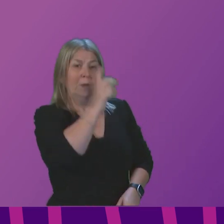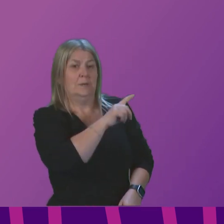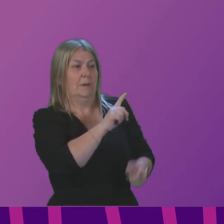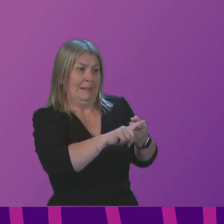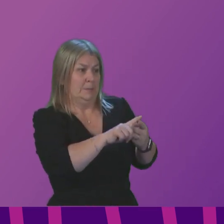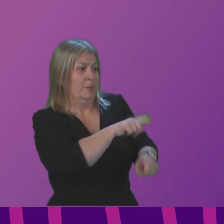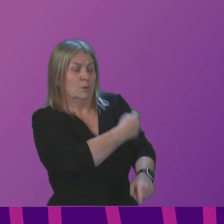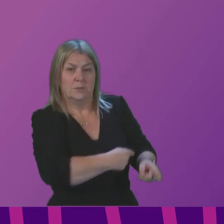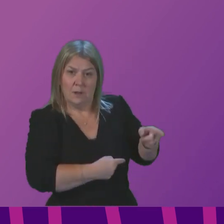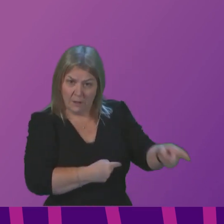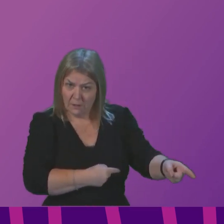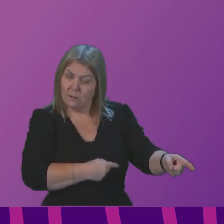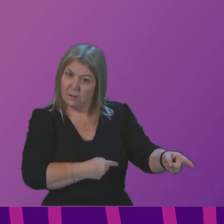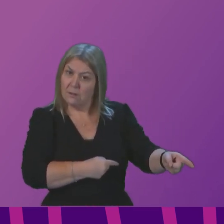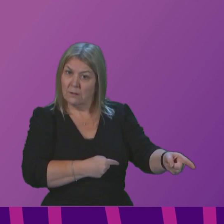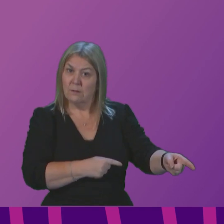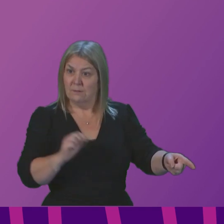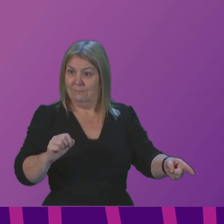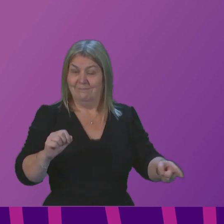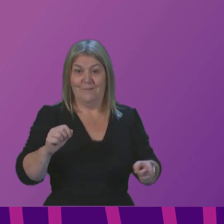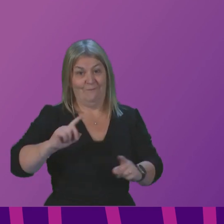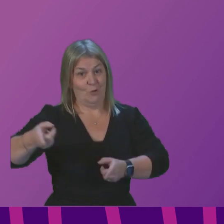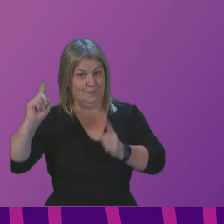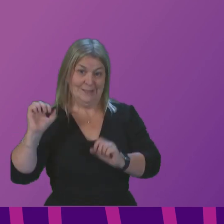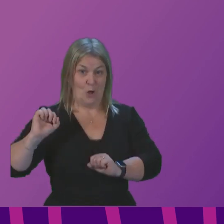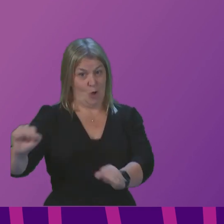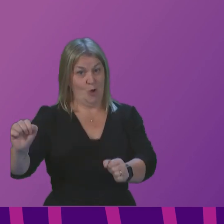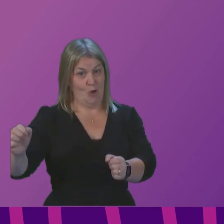watch. She was health secretary when the hospital was commissioned and built, and First Minister